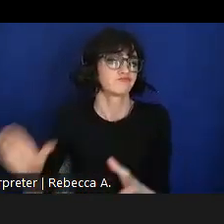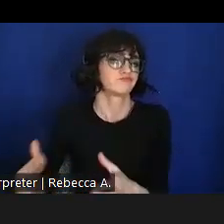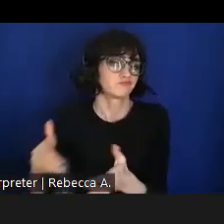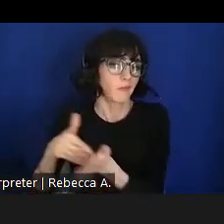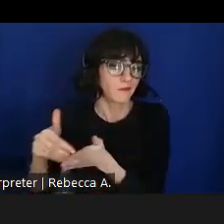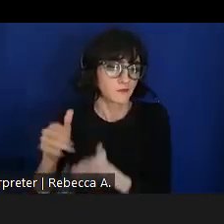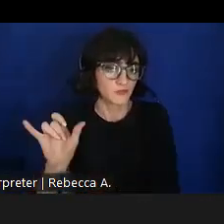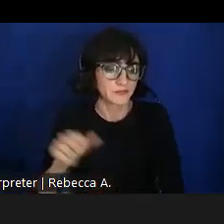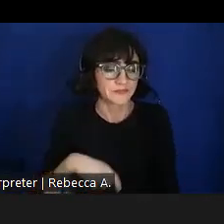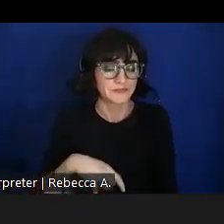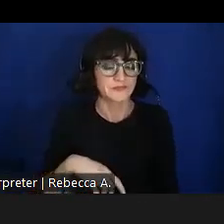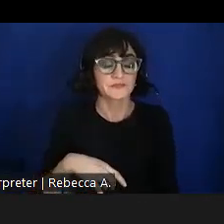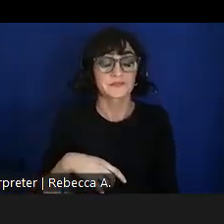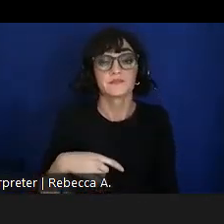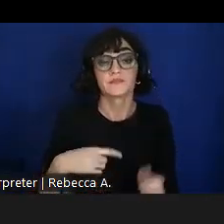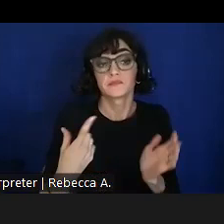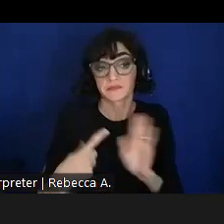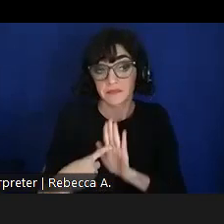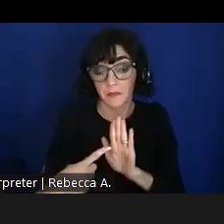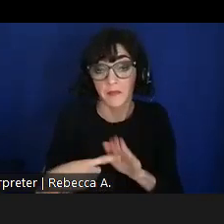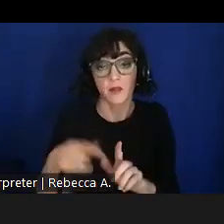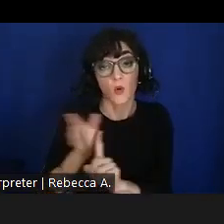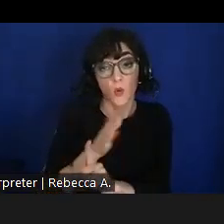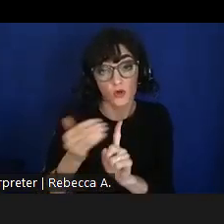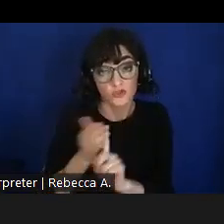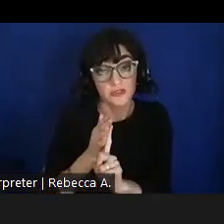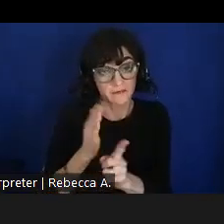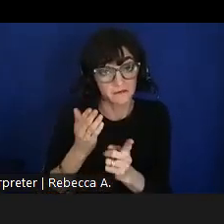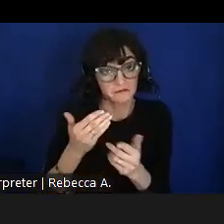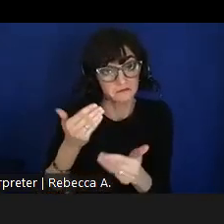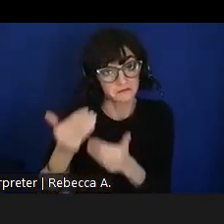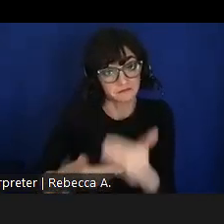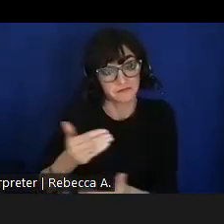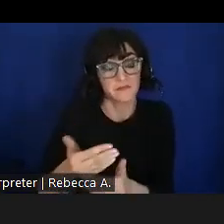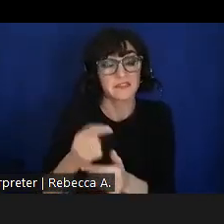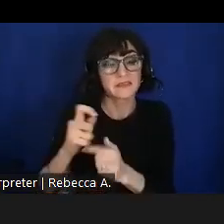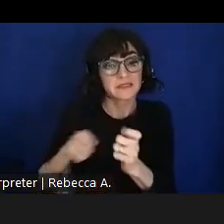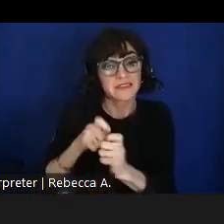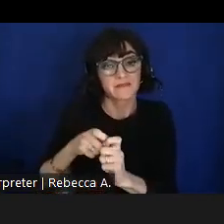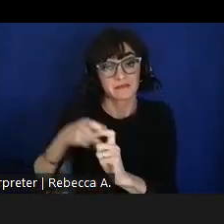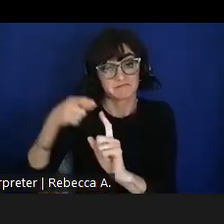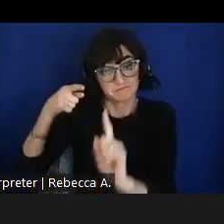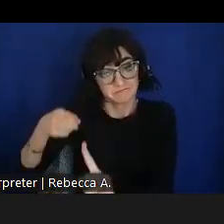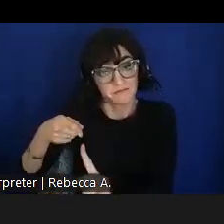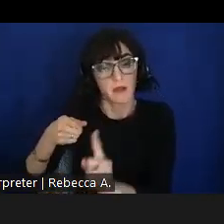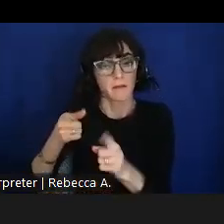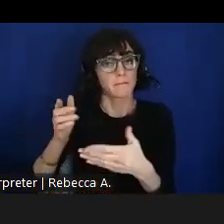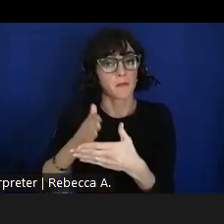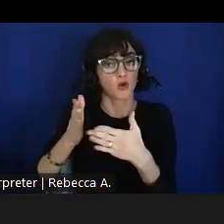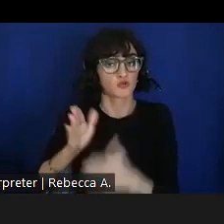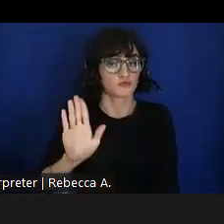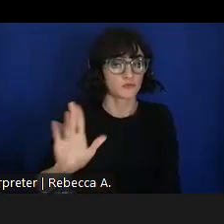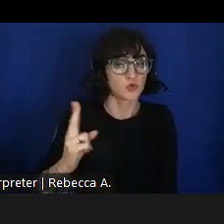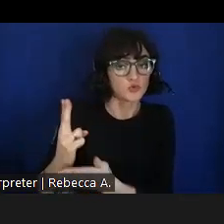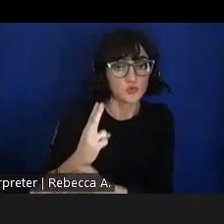is coercive tactics specifically targeted toward a partner's use of substances as part